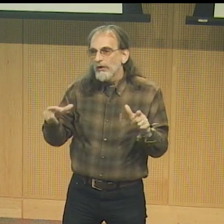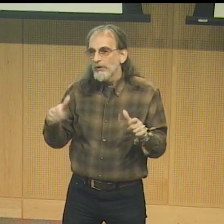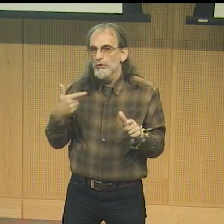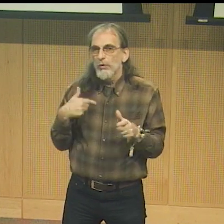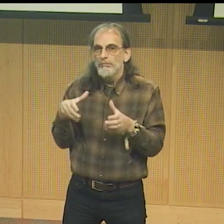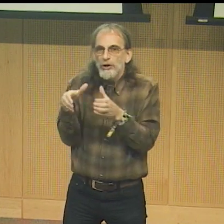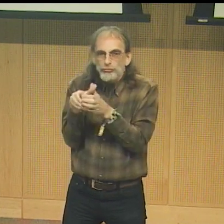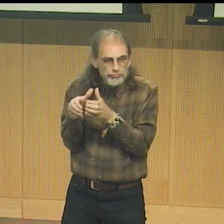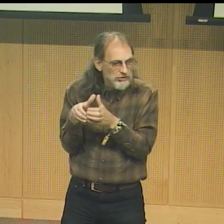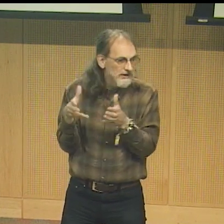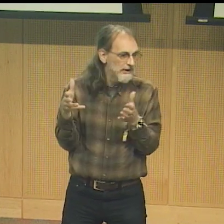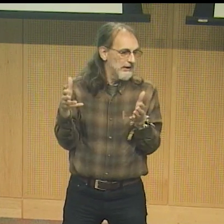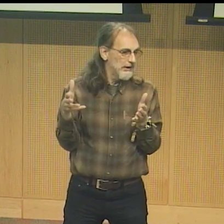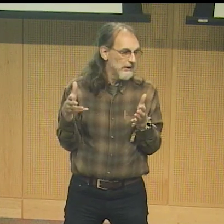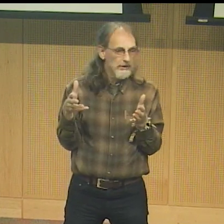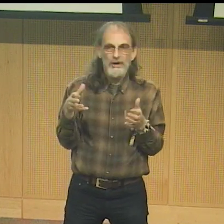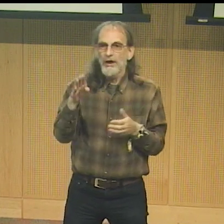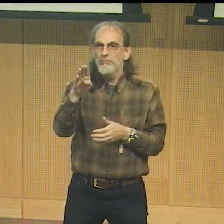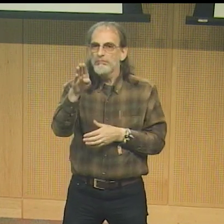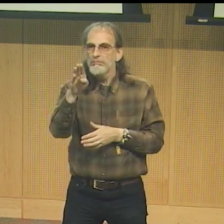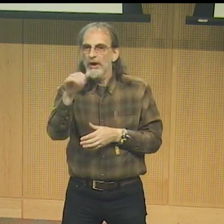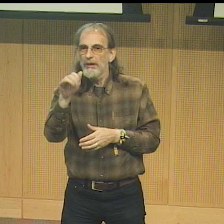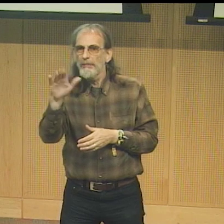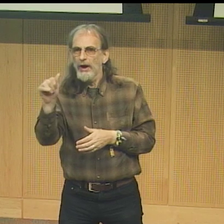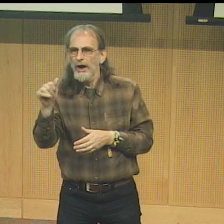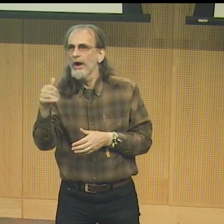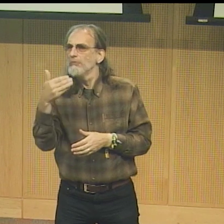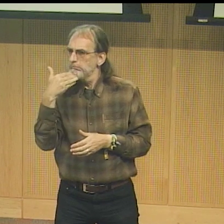the bicultural, bilingual approach for education.